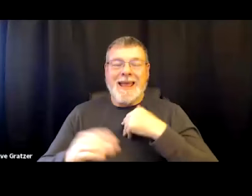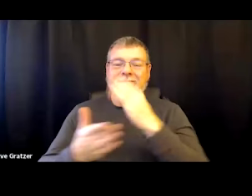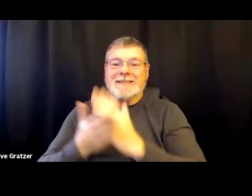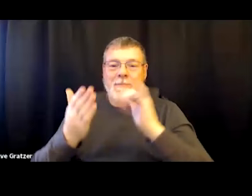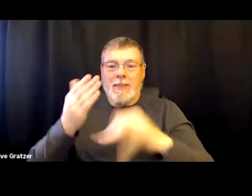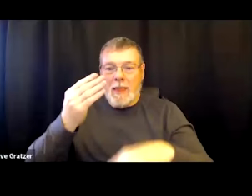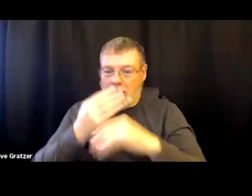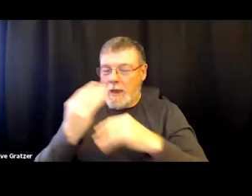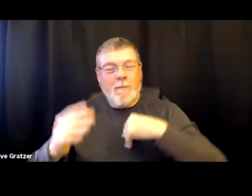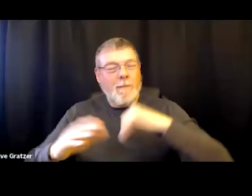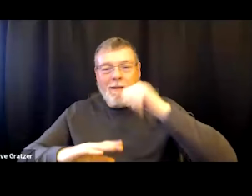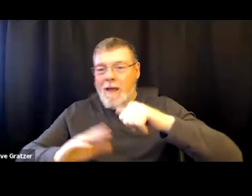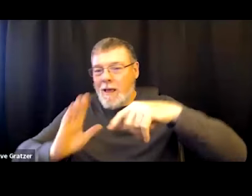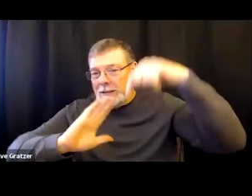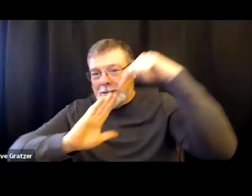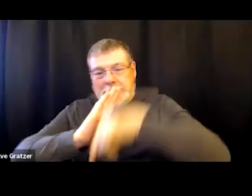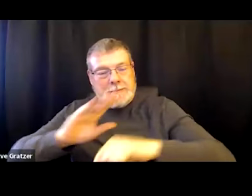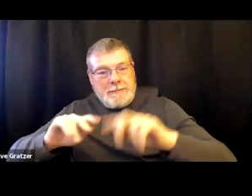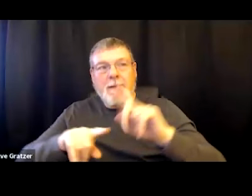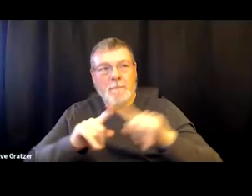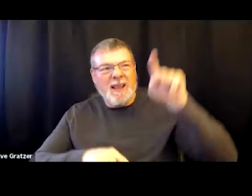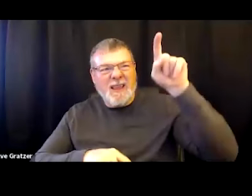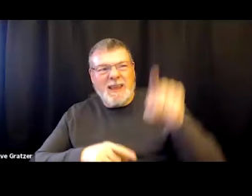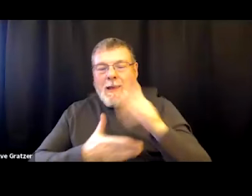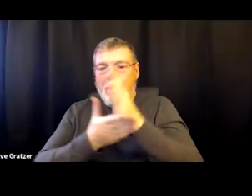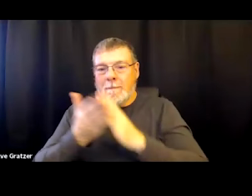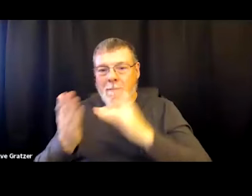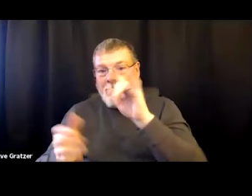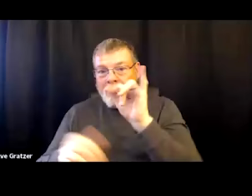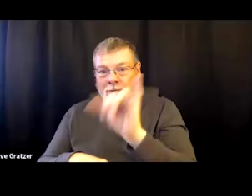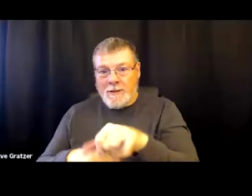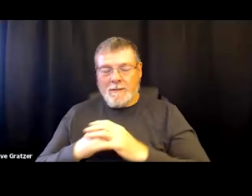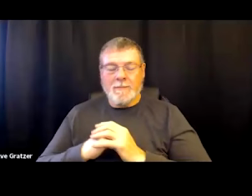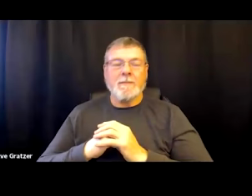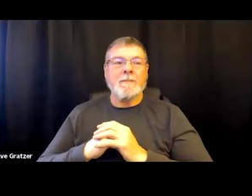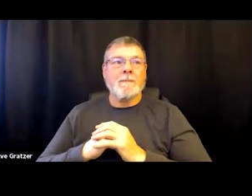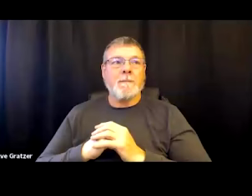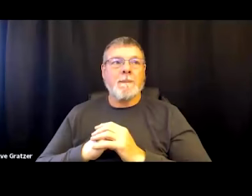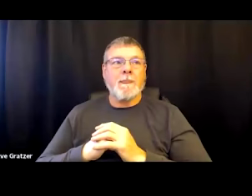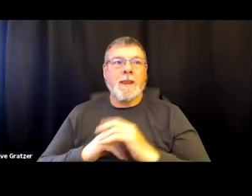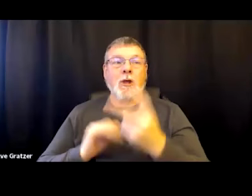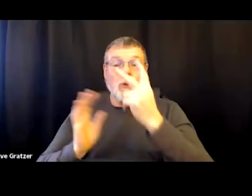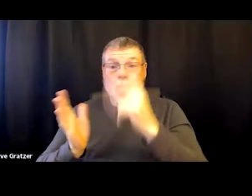and I won't go into great detail, but here are the components of that specific supplement. It's a two-page supplement